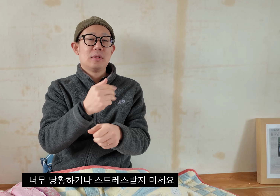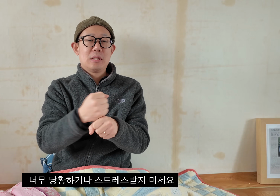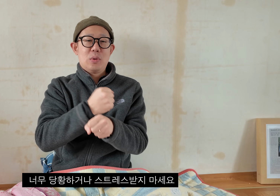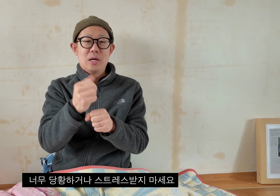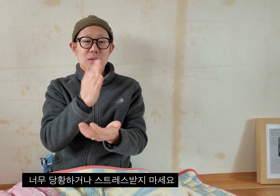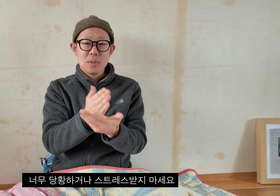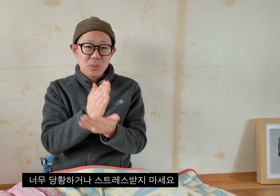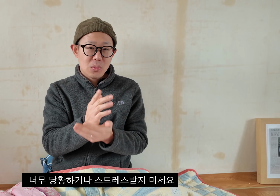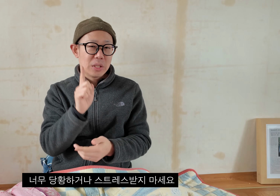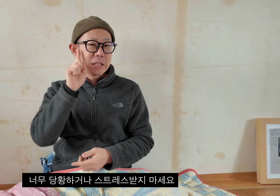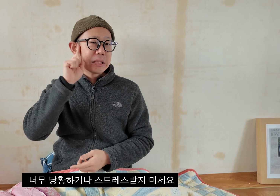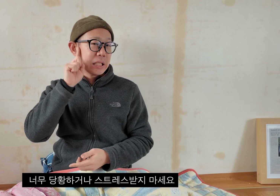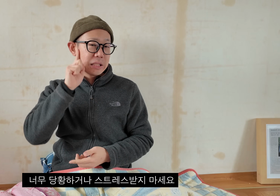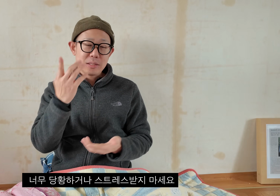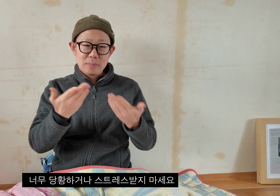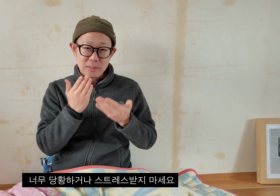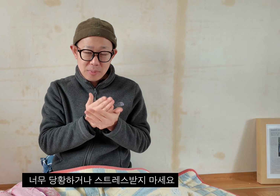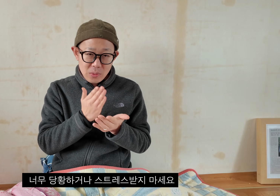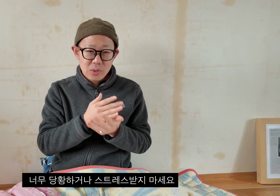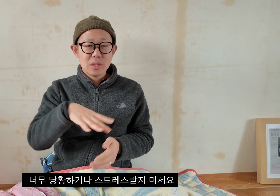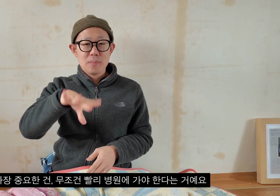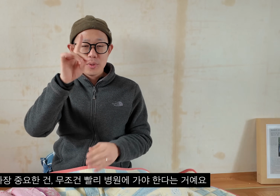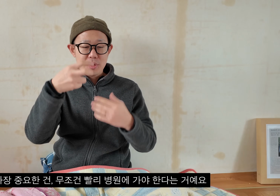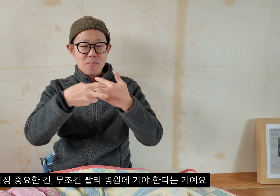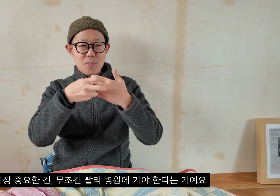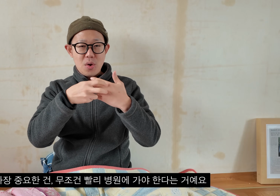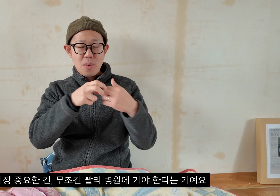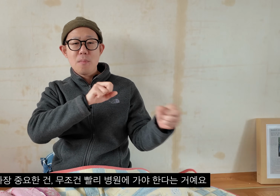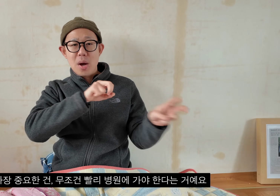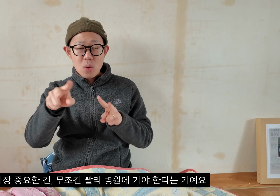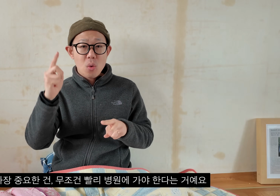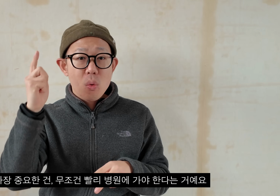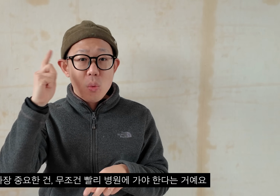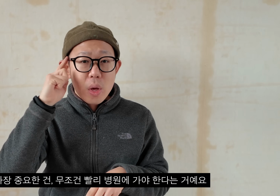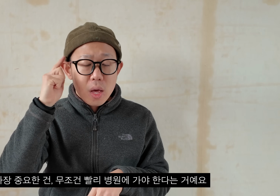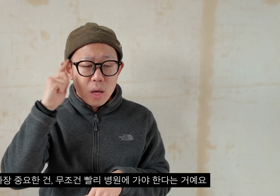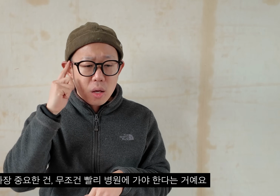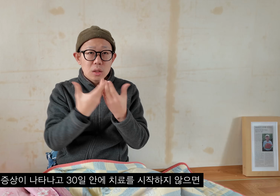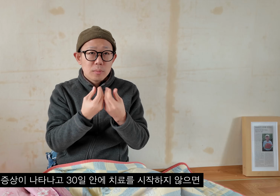don’t panic or stress too much. The most important thing— go to the hospital immediately.